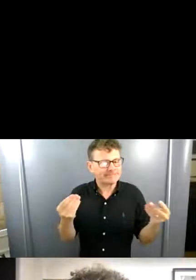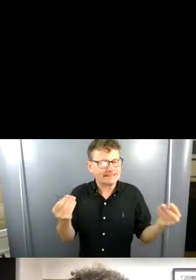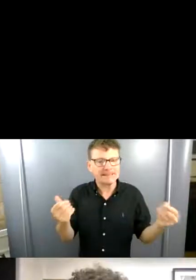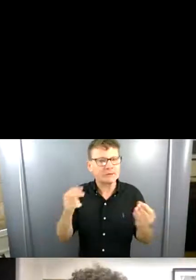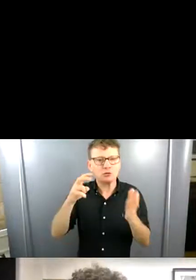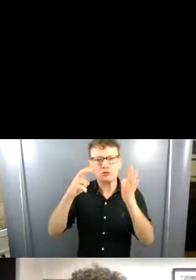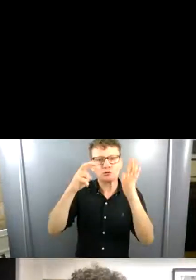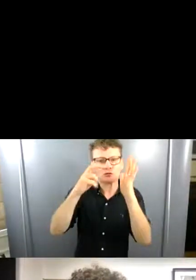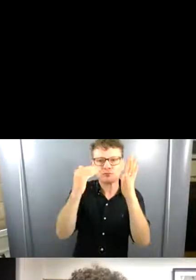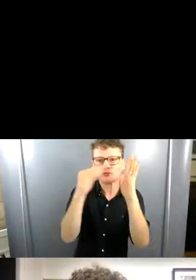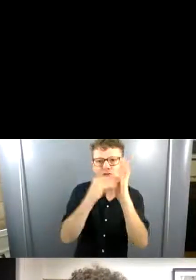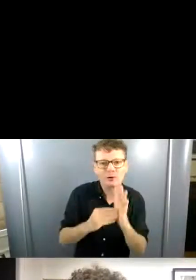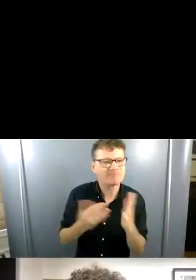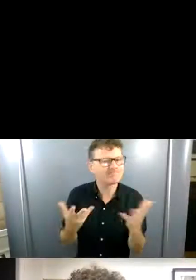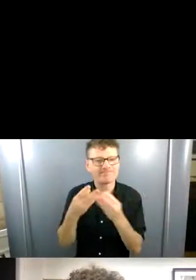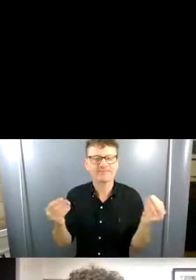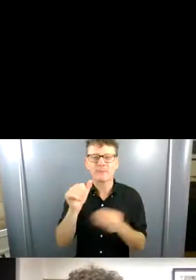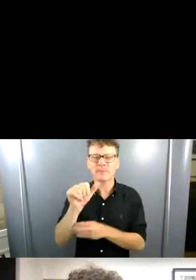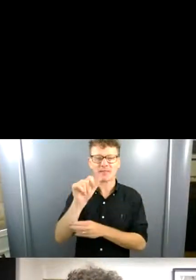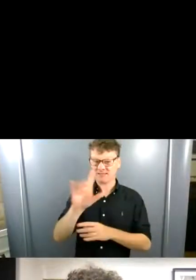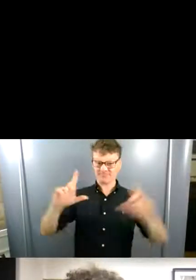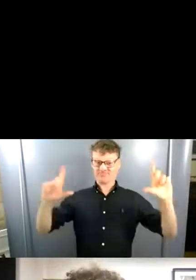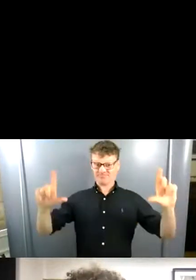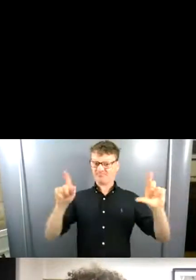so Arnhem land is unusual because it's quite a large area of land